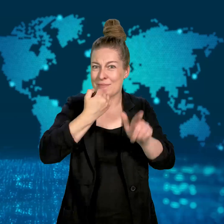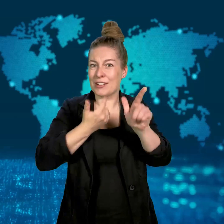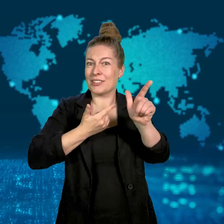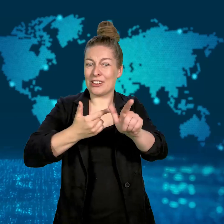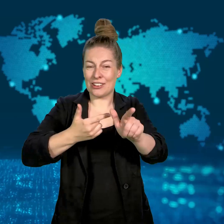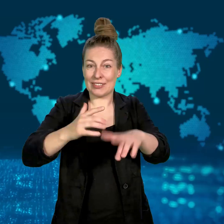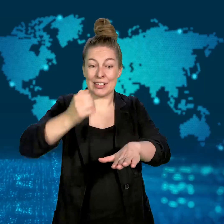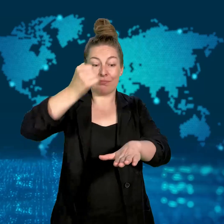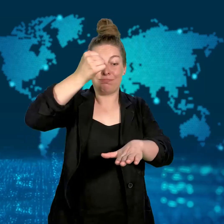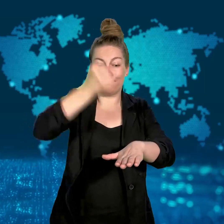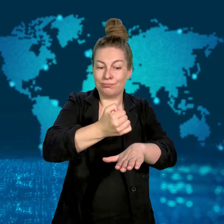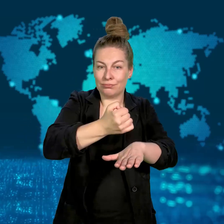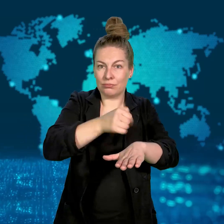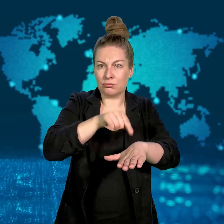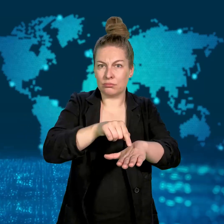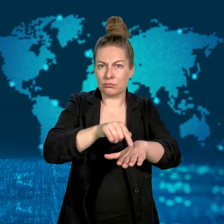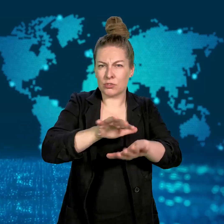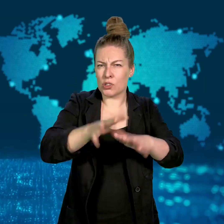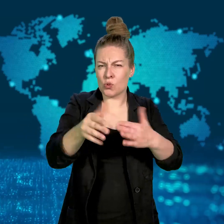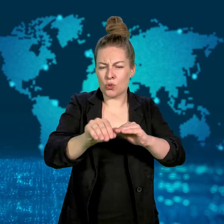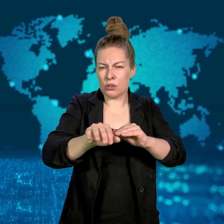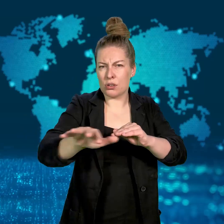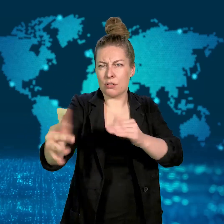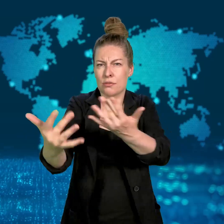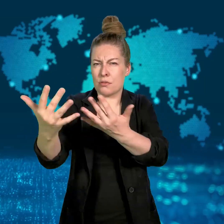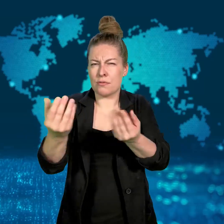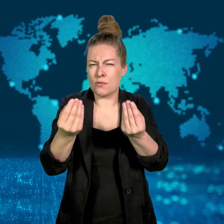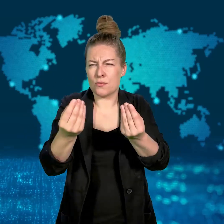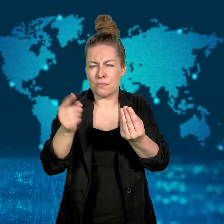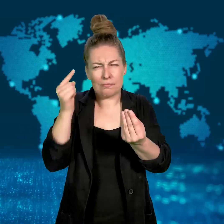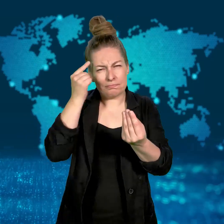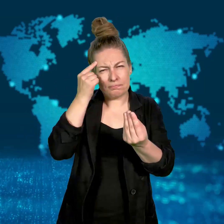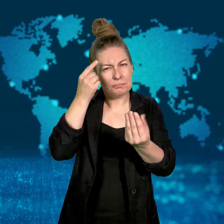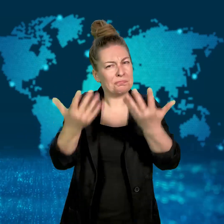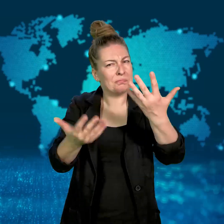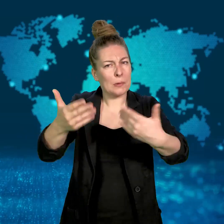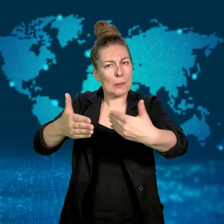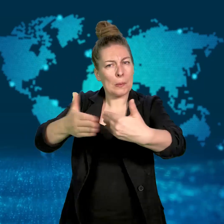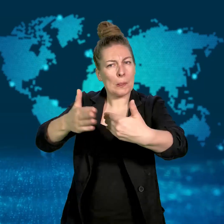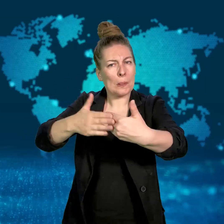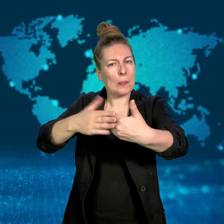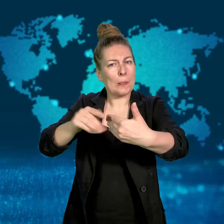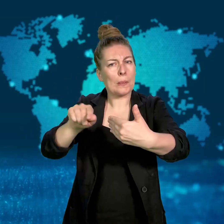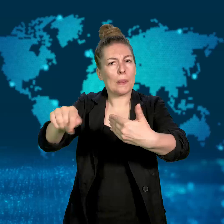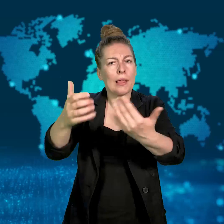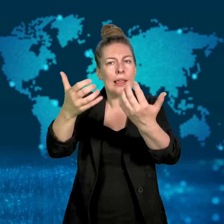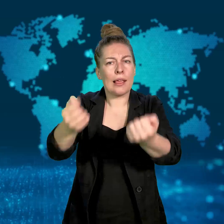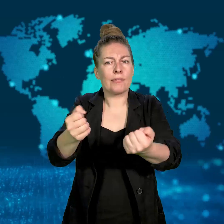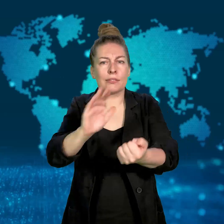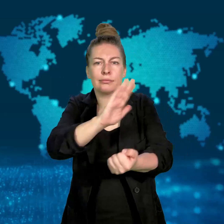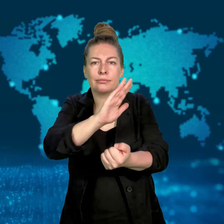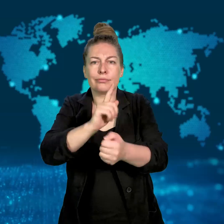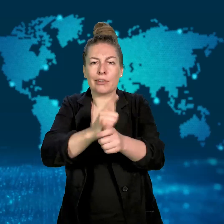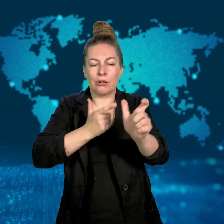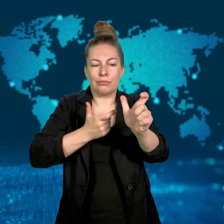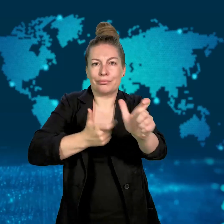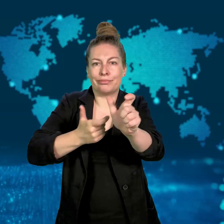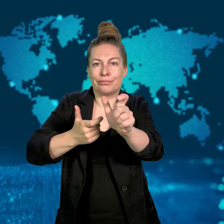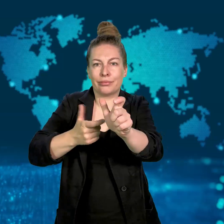and burned bodies. Many of the dead and injured were women and children.